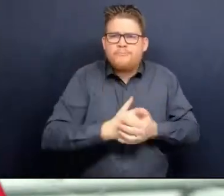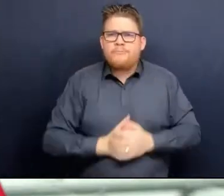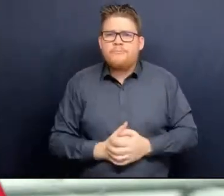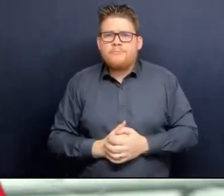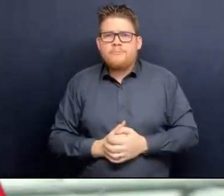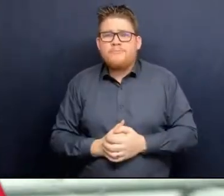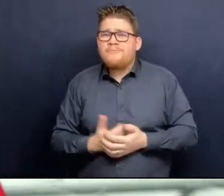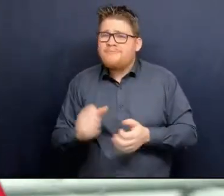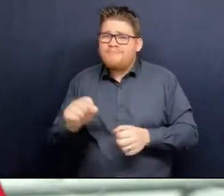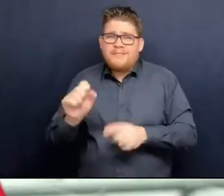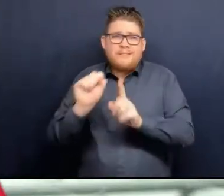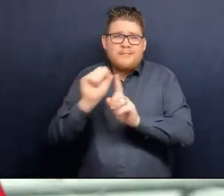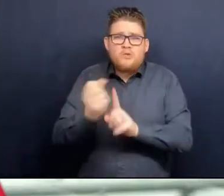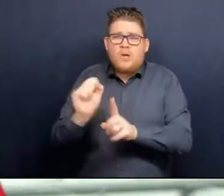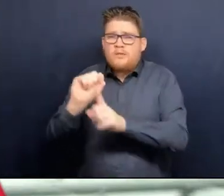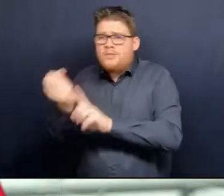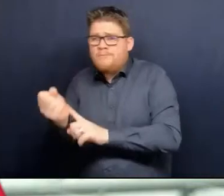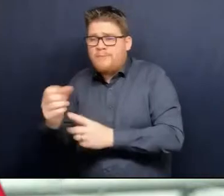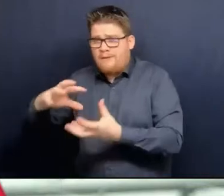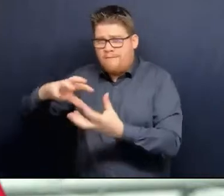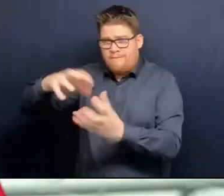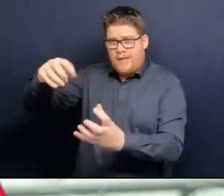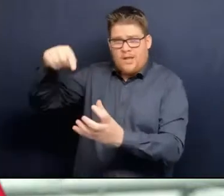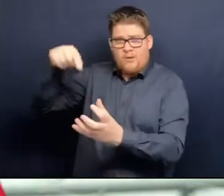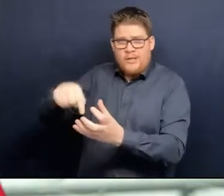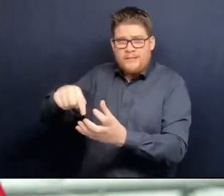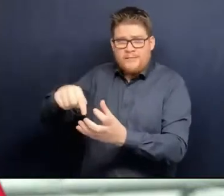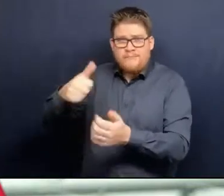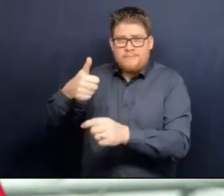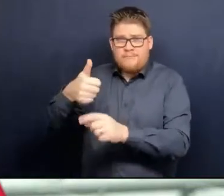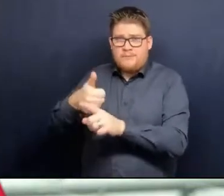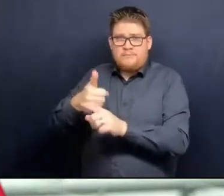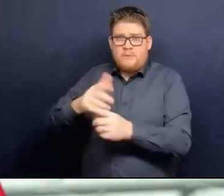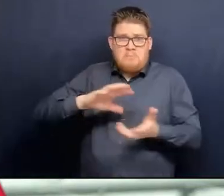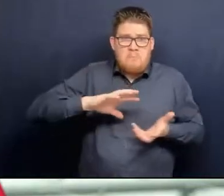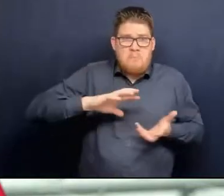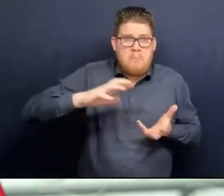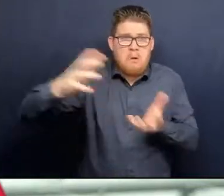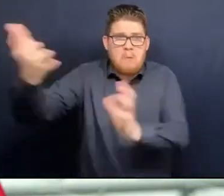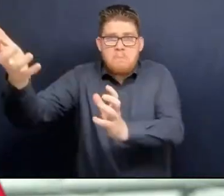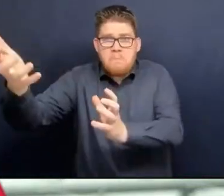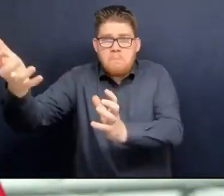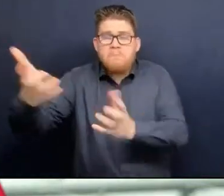could face a very different